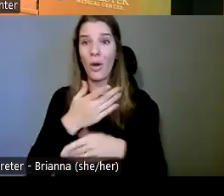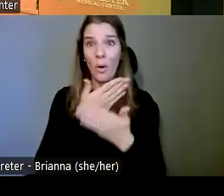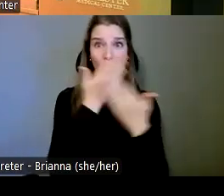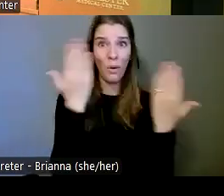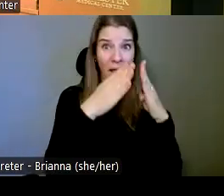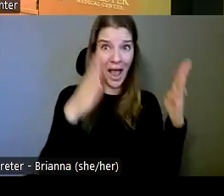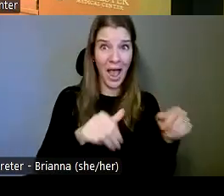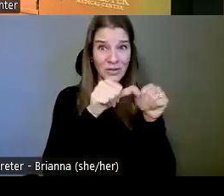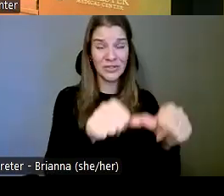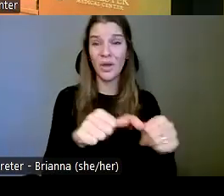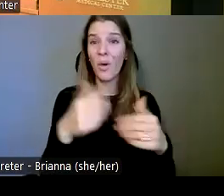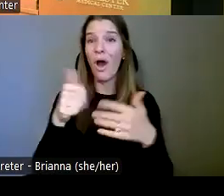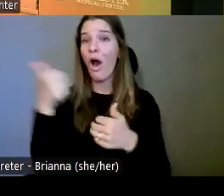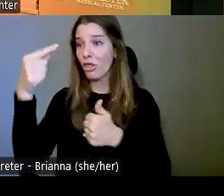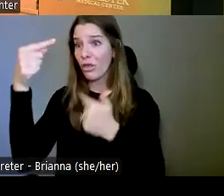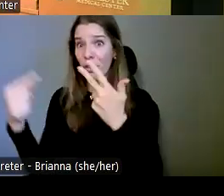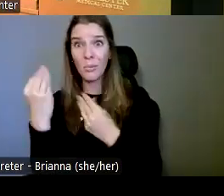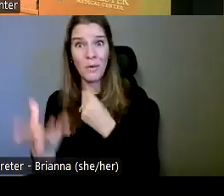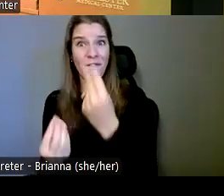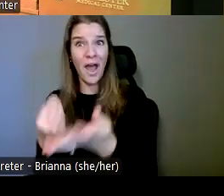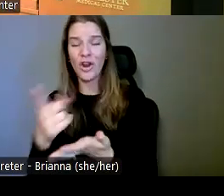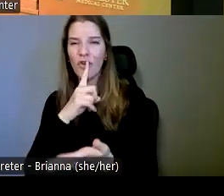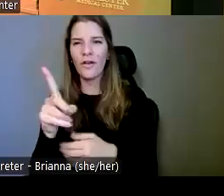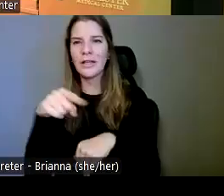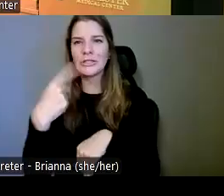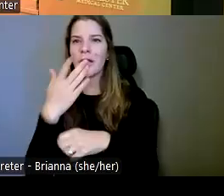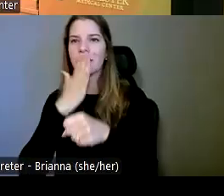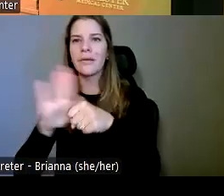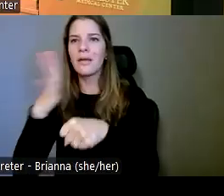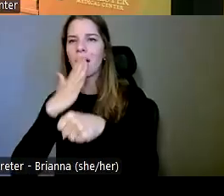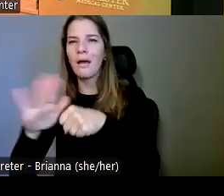we're doing is really really it's like what are we really doing? And I think I don't think that